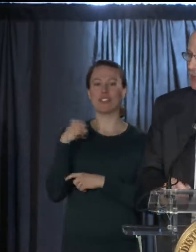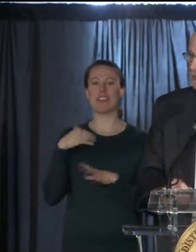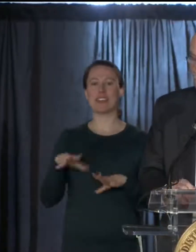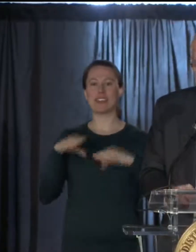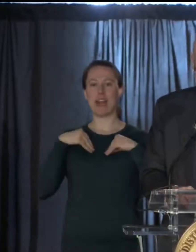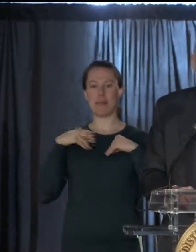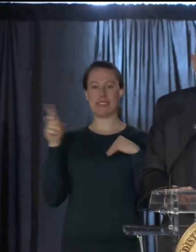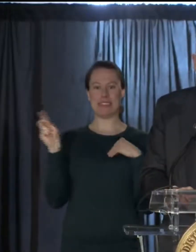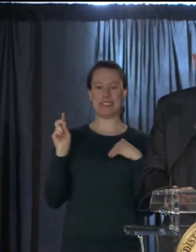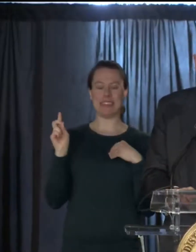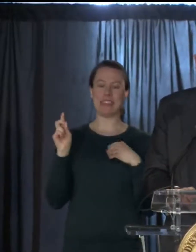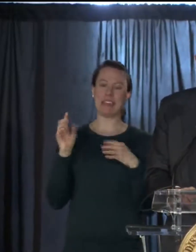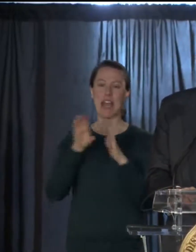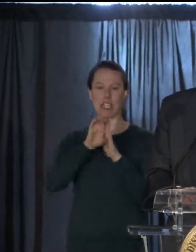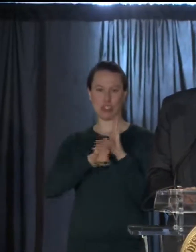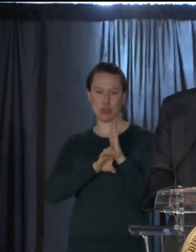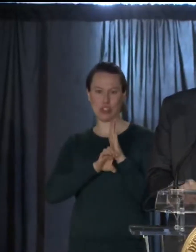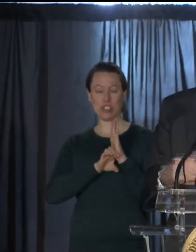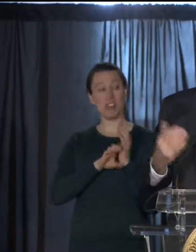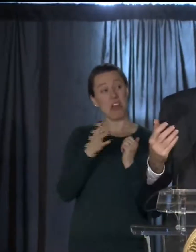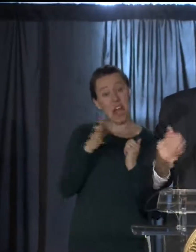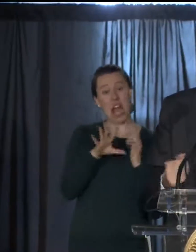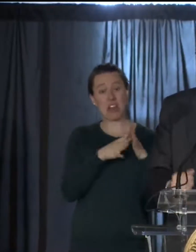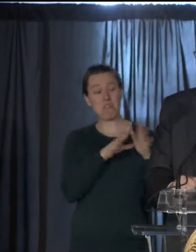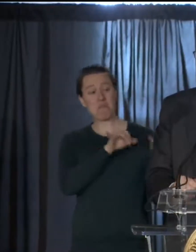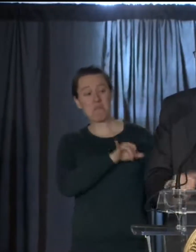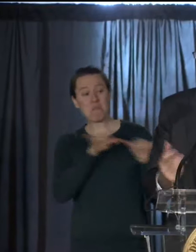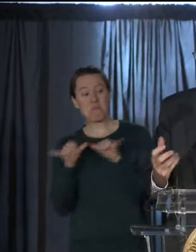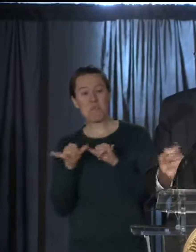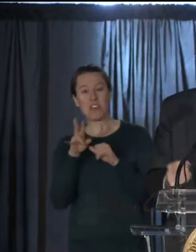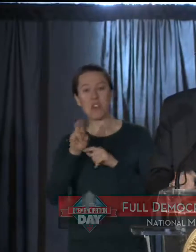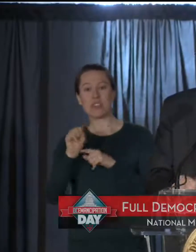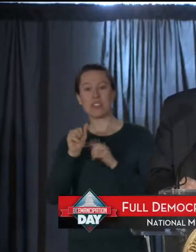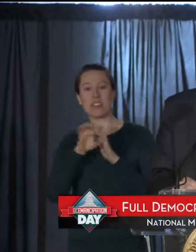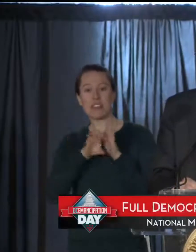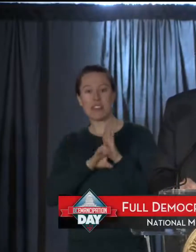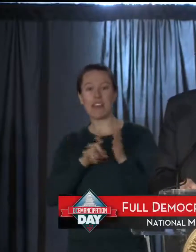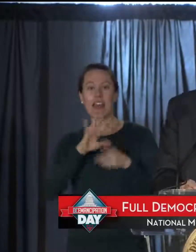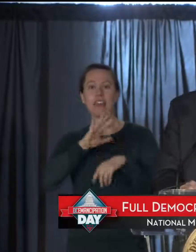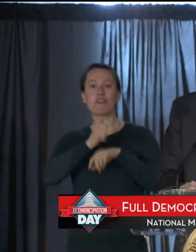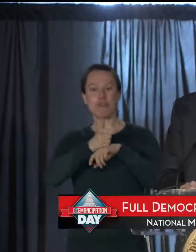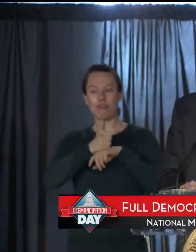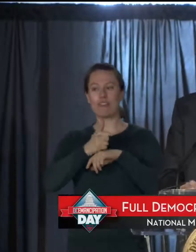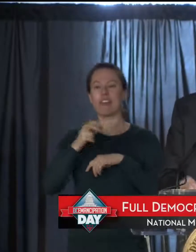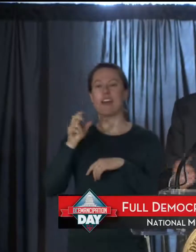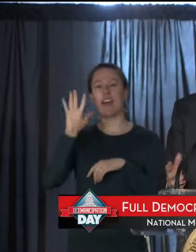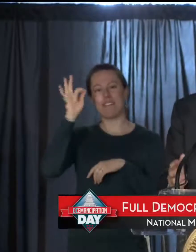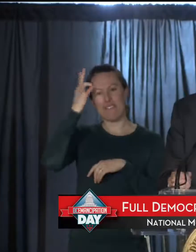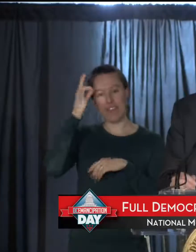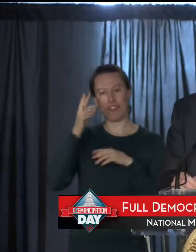CONSTITUTION OF THE UNITED STATES AND CREATED A FEDERAL DISTRICT WHERE THE NATIONAL CAPITAL IS BUT THEY DID GIVE THE